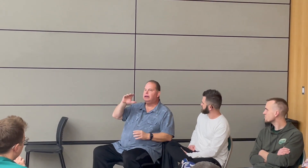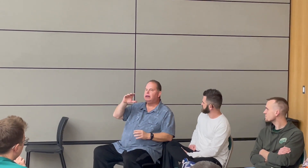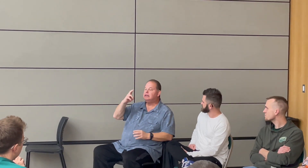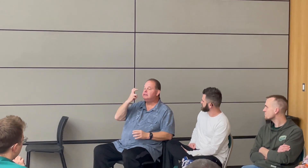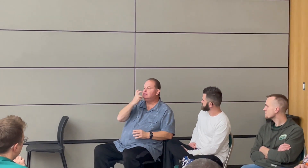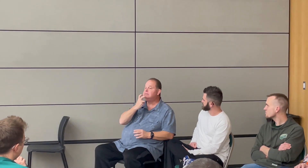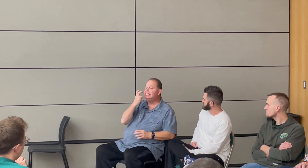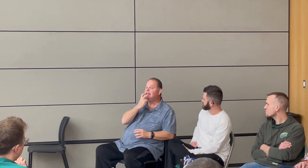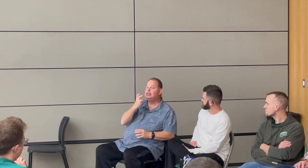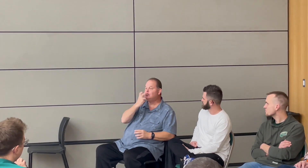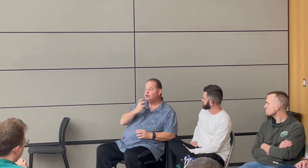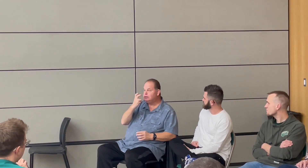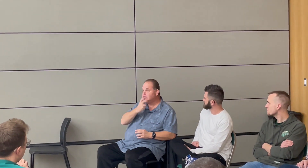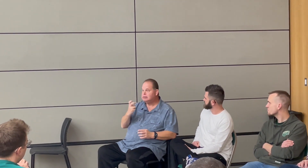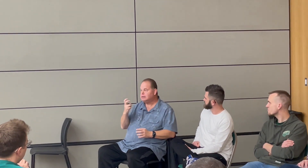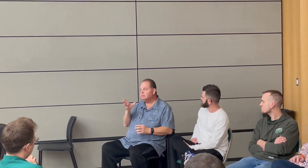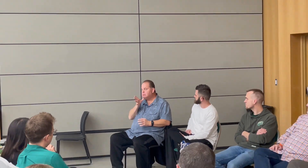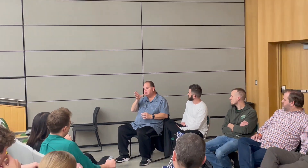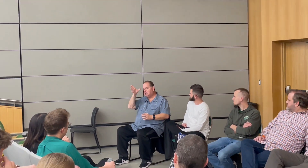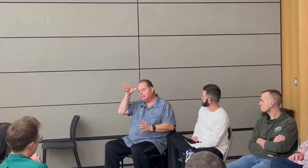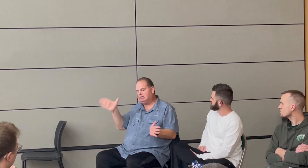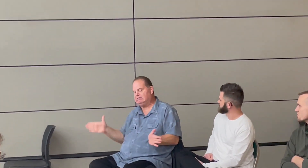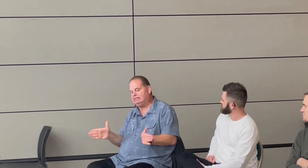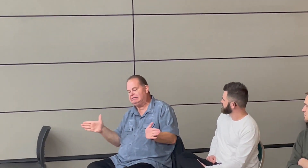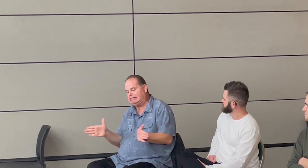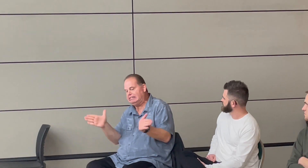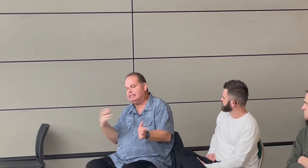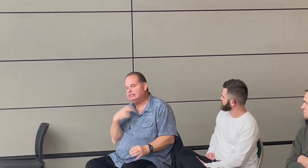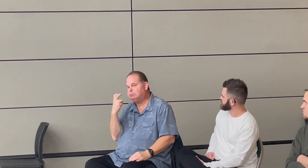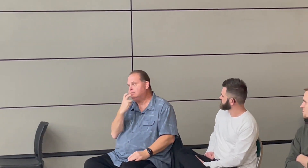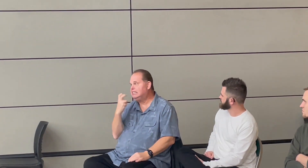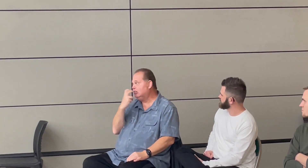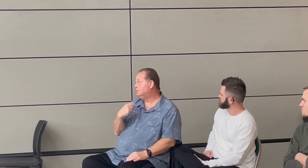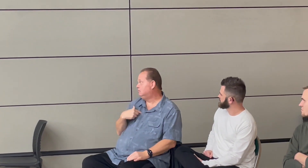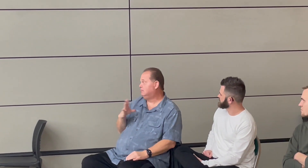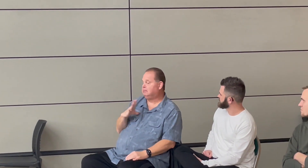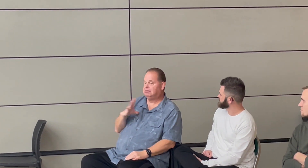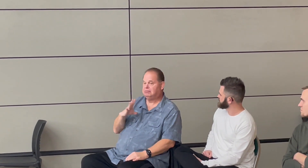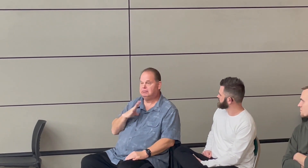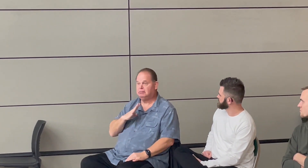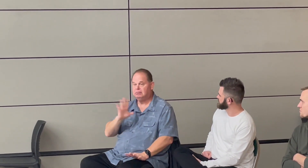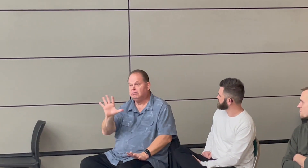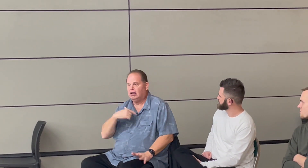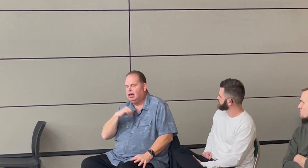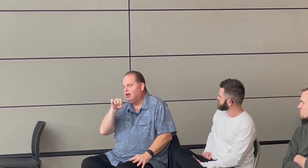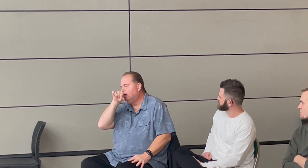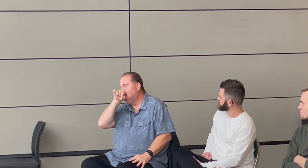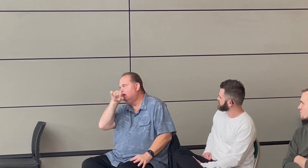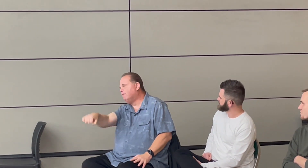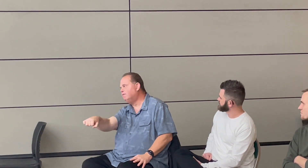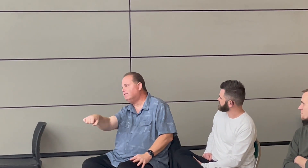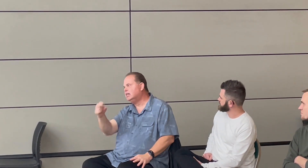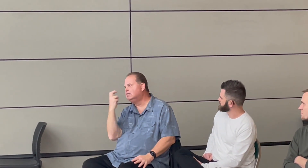system with spoken language at the same time my parents encouraged me to keep speaking and I said